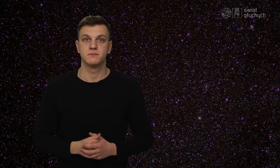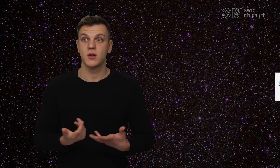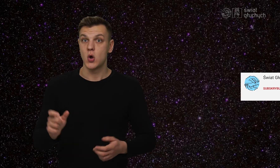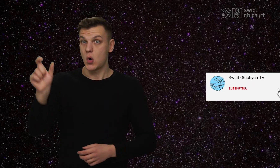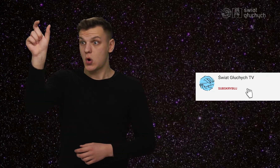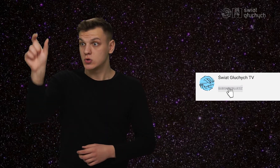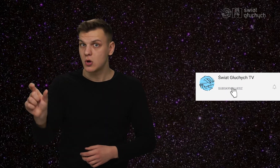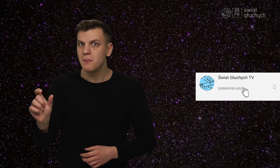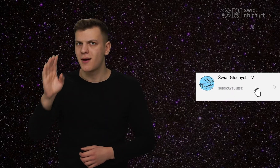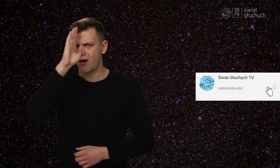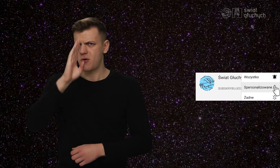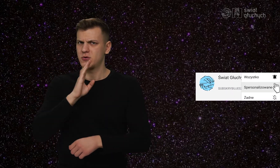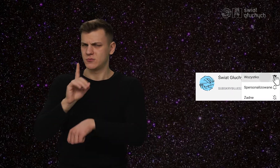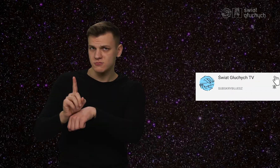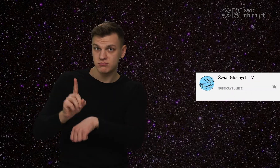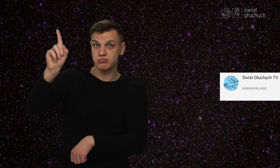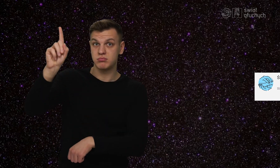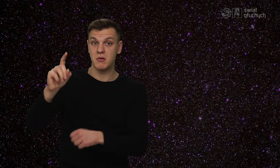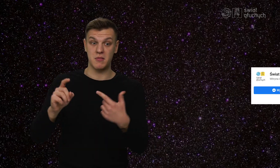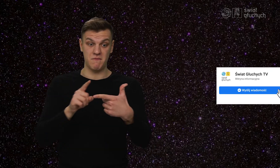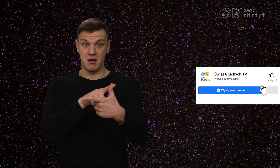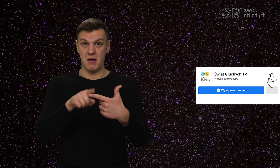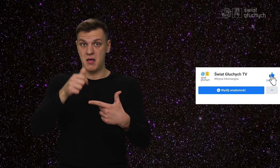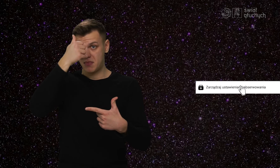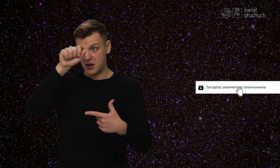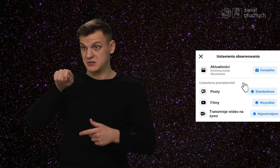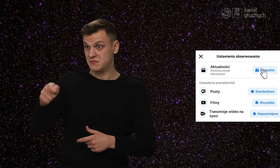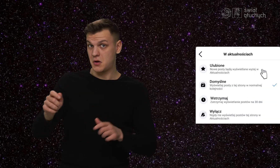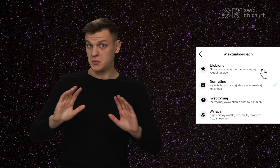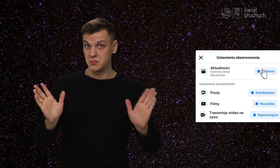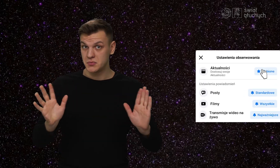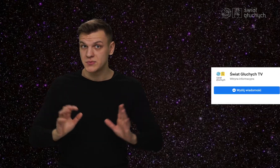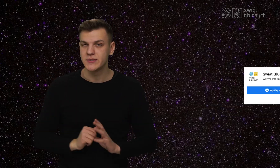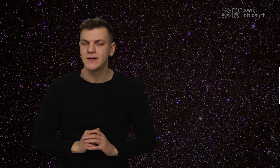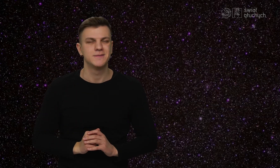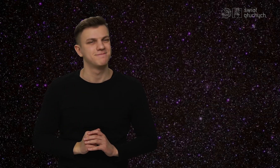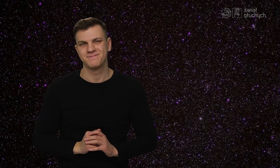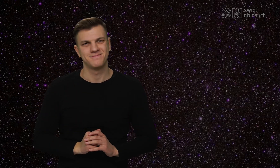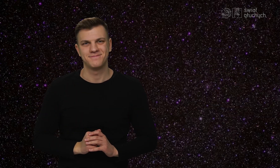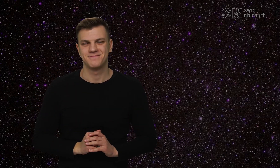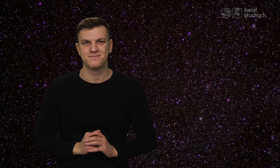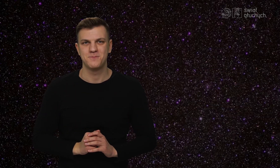But the astronaut and cosmonaut are not the only functioning names for people who fly into space.